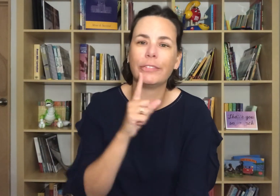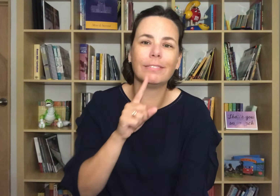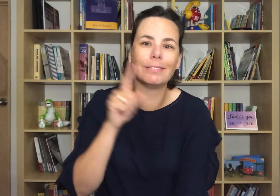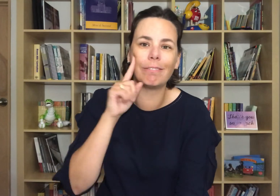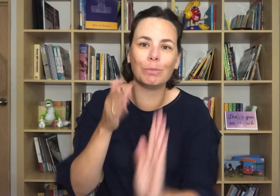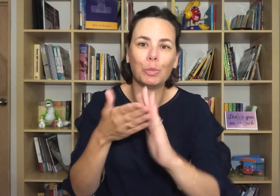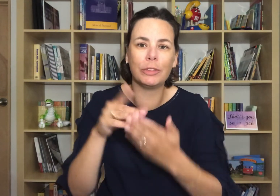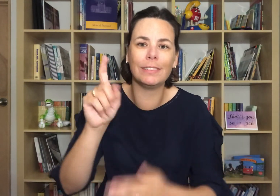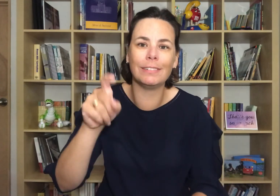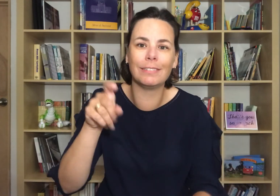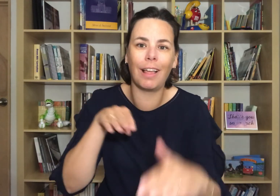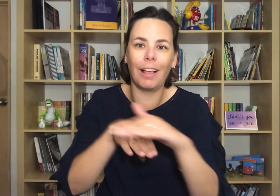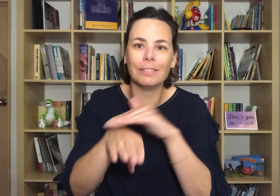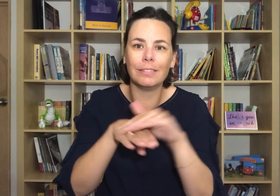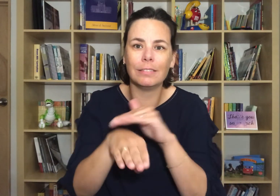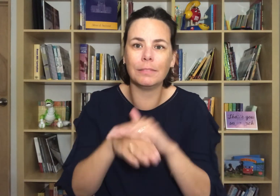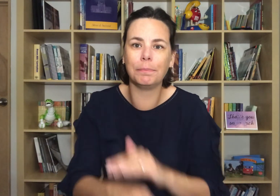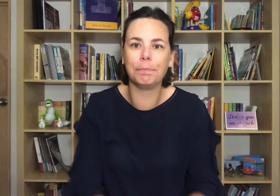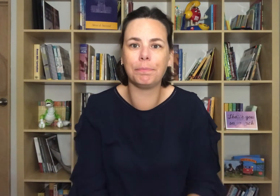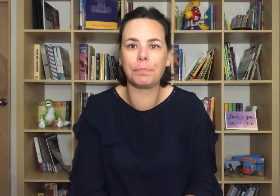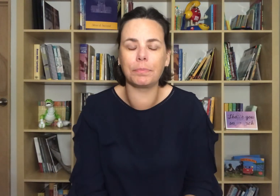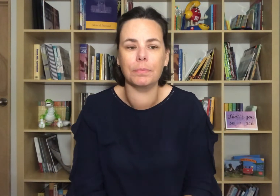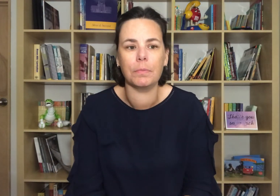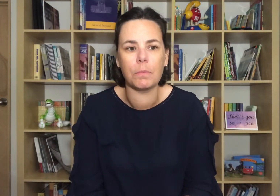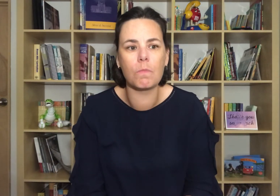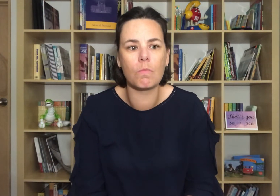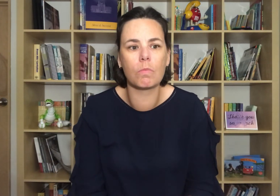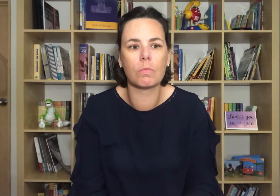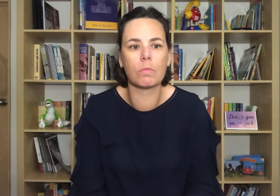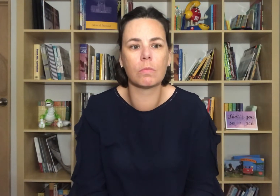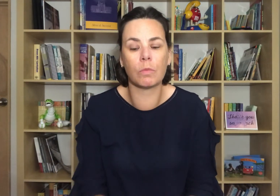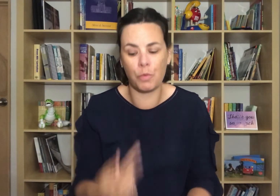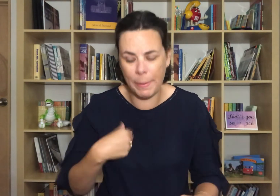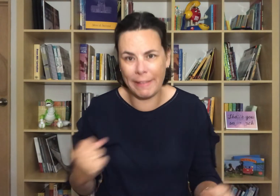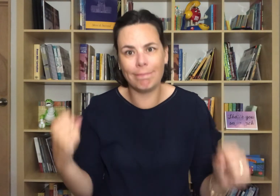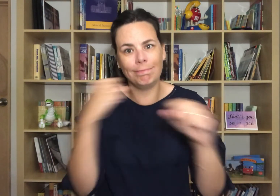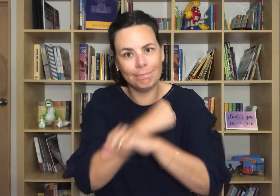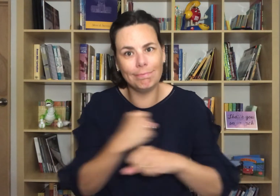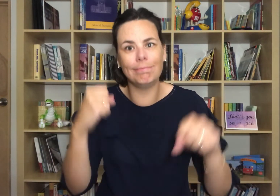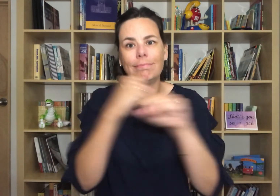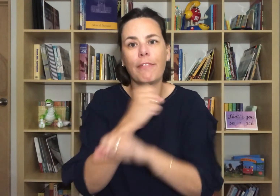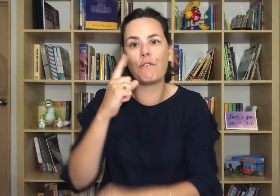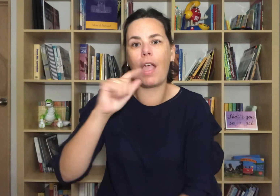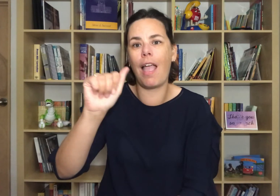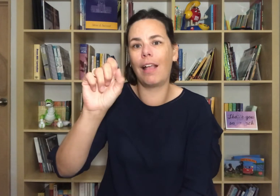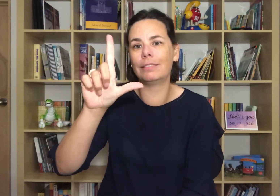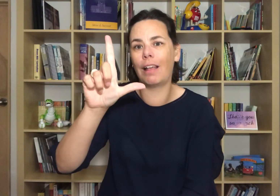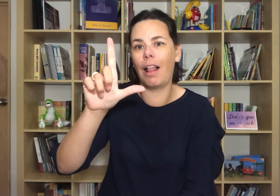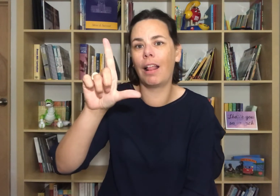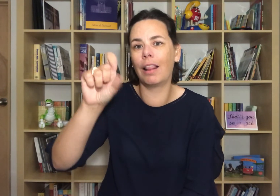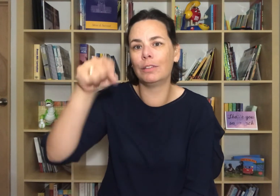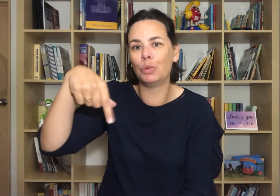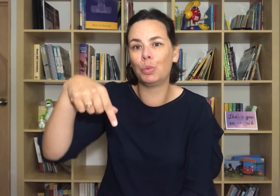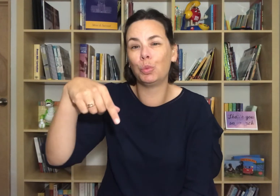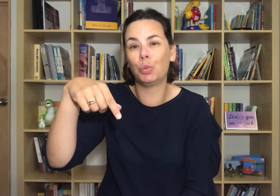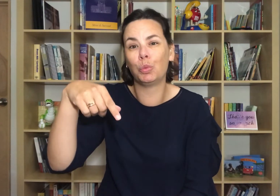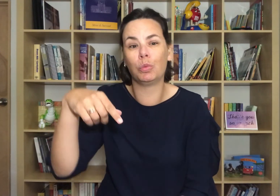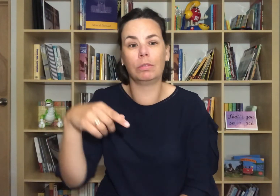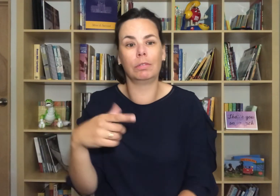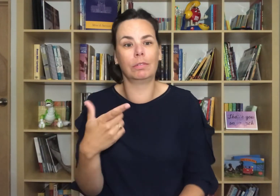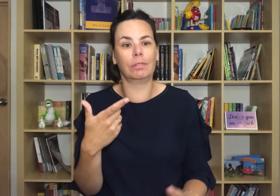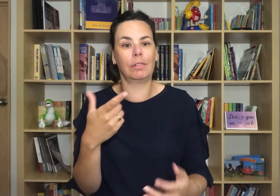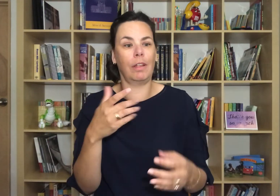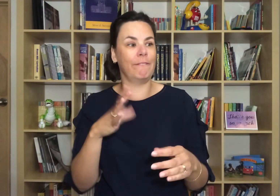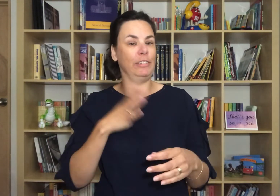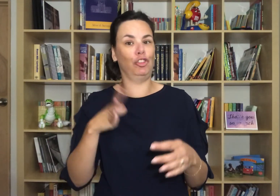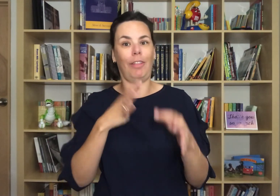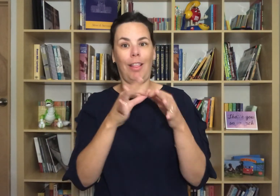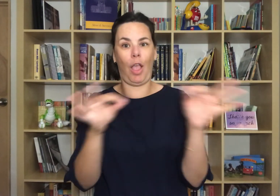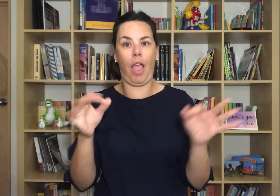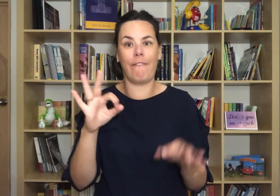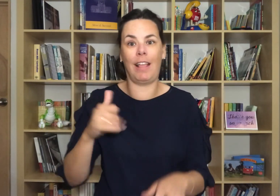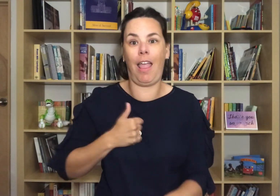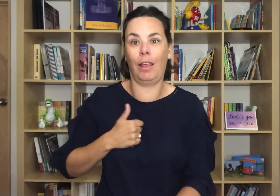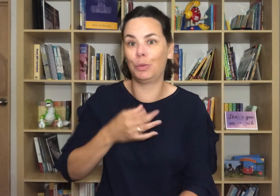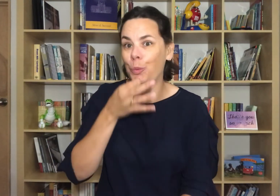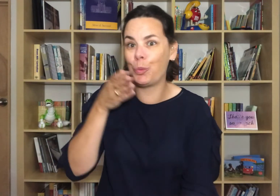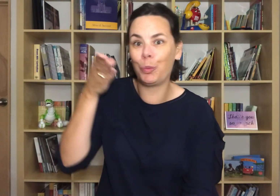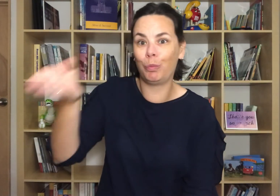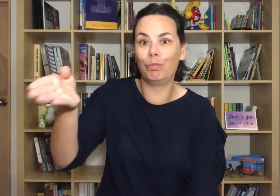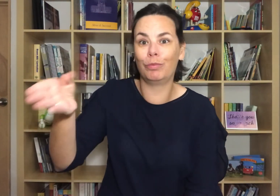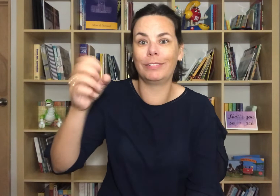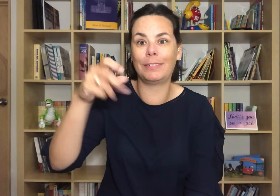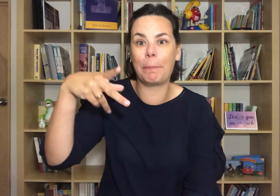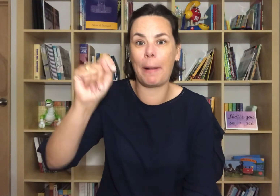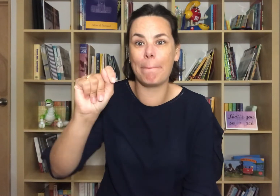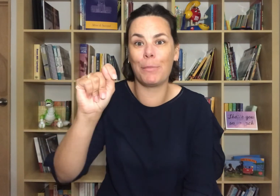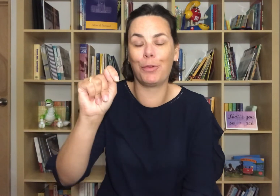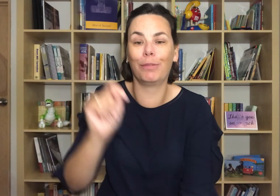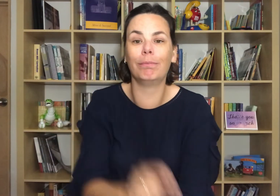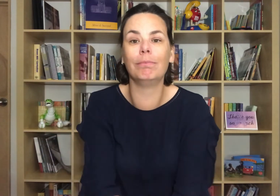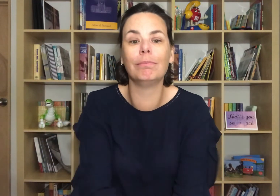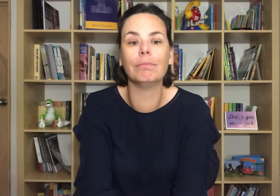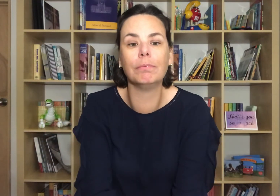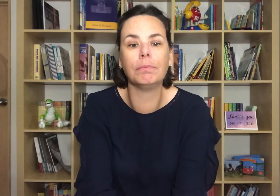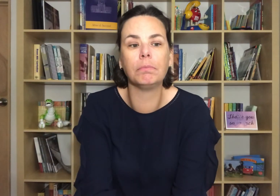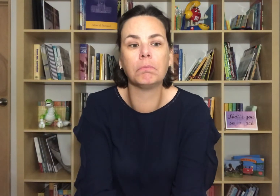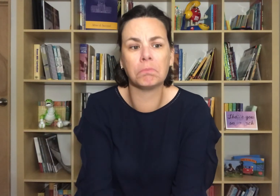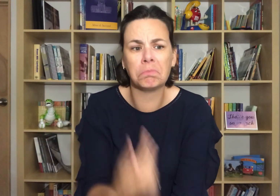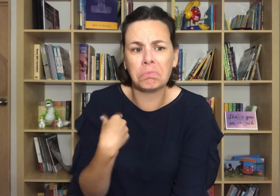access. We have been fighting to make ASL/LSQ official languages of Canada for years.